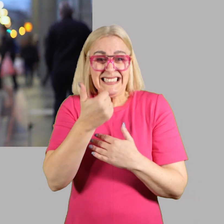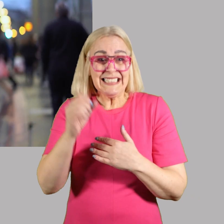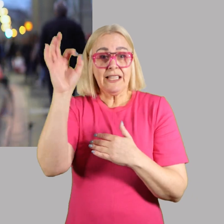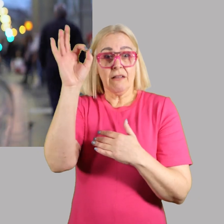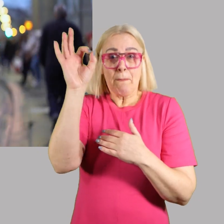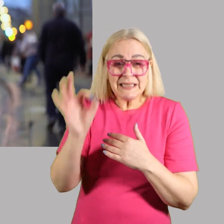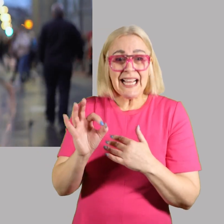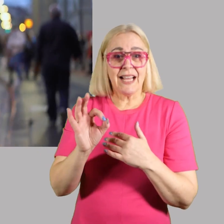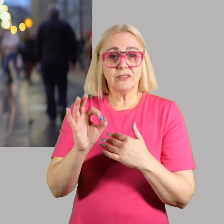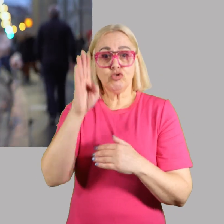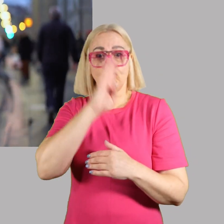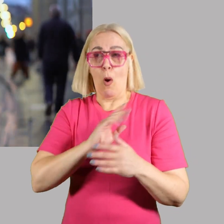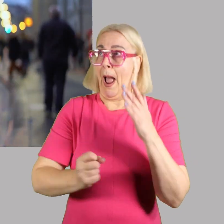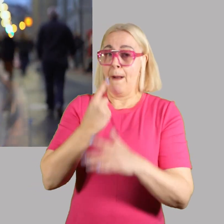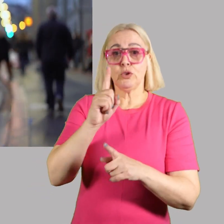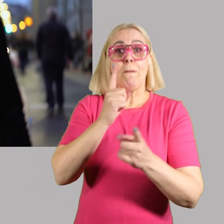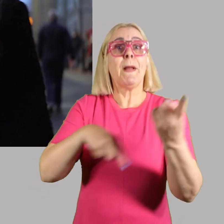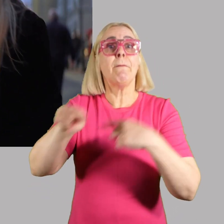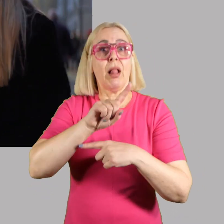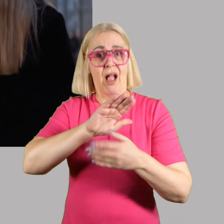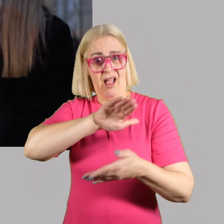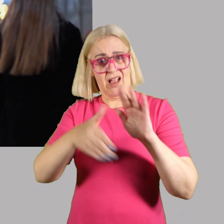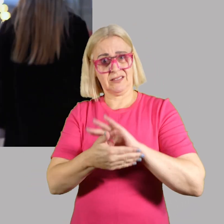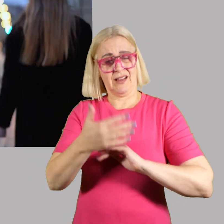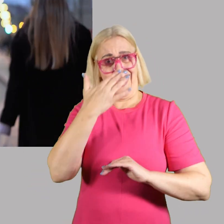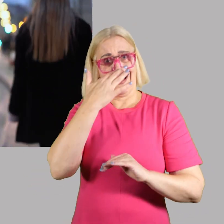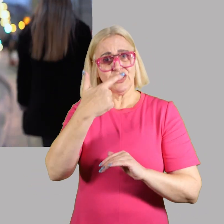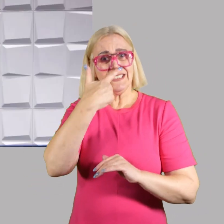and the lifetime risk of stroke is now one in four people.